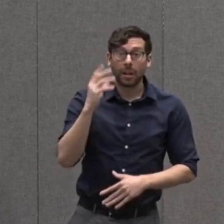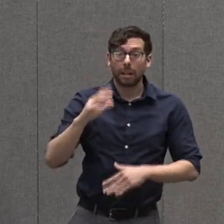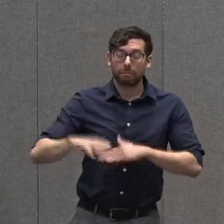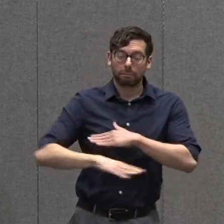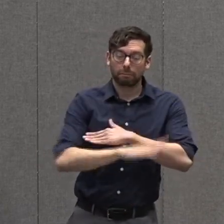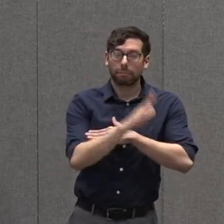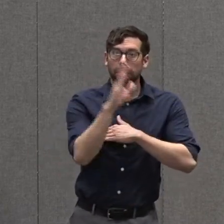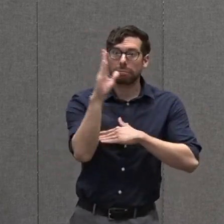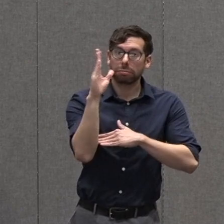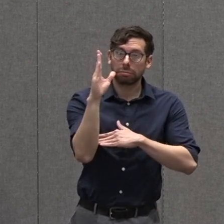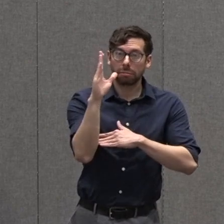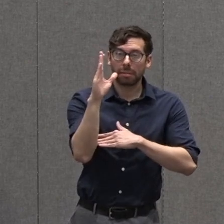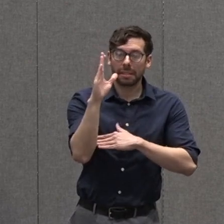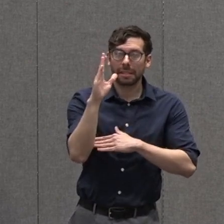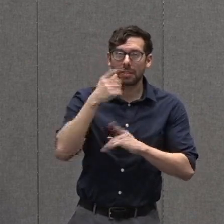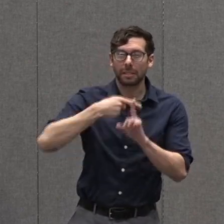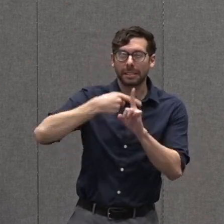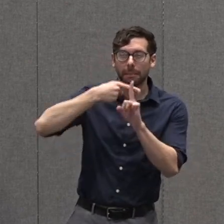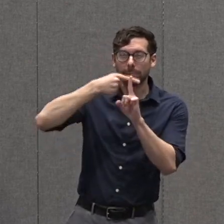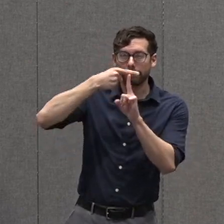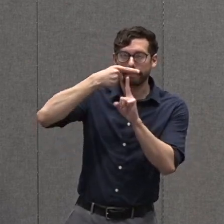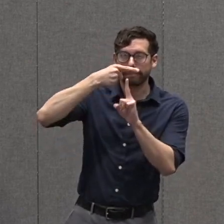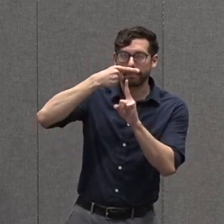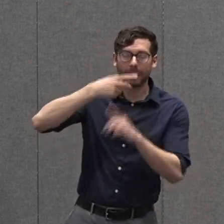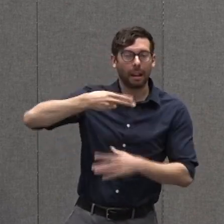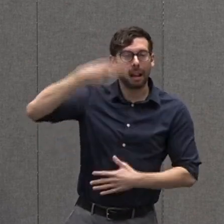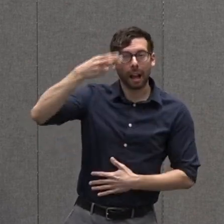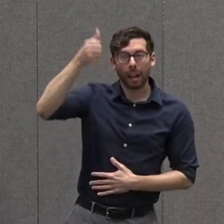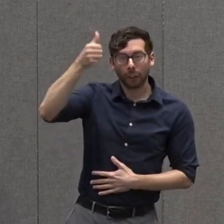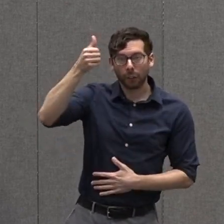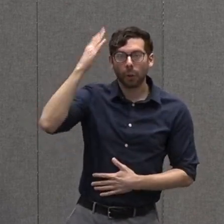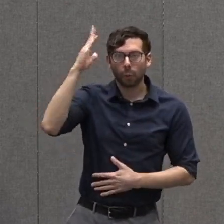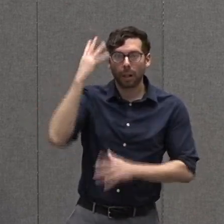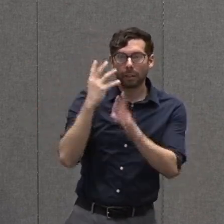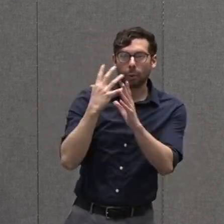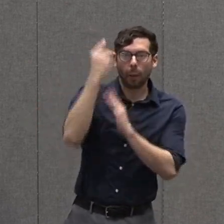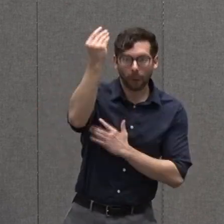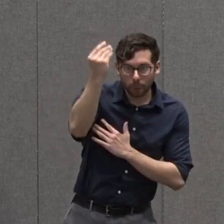When the night temperatures are up to maybe mid 50s, up 60,